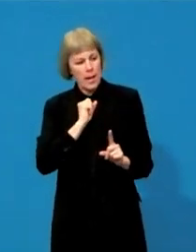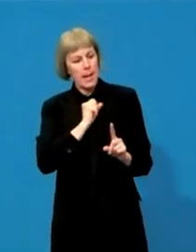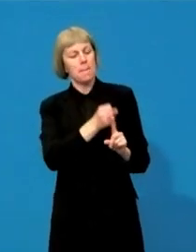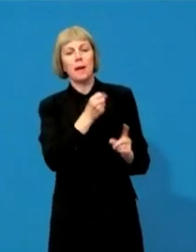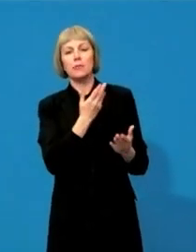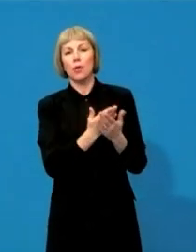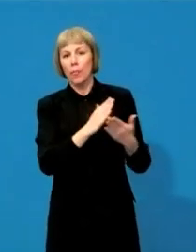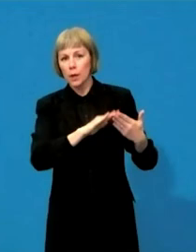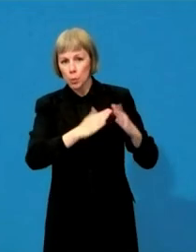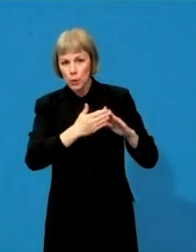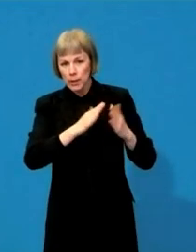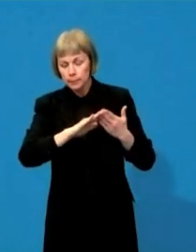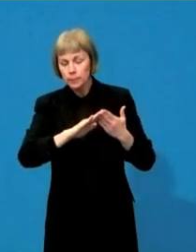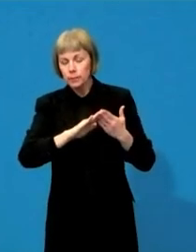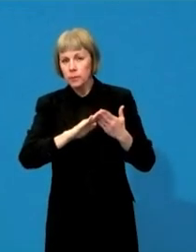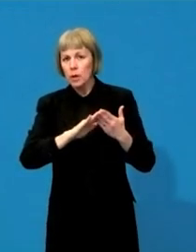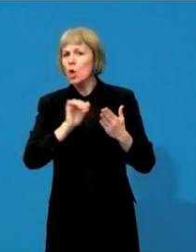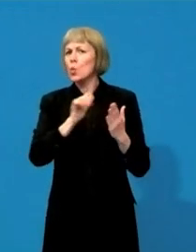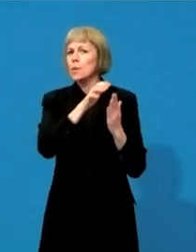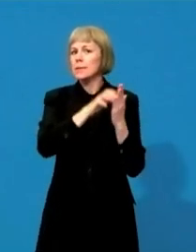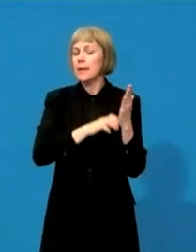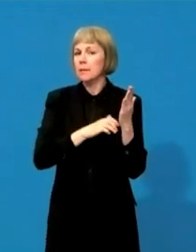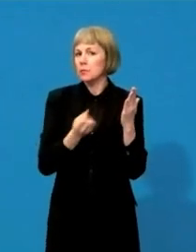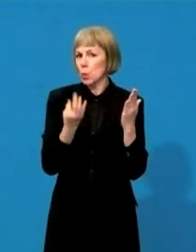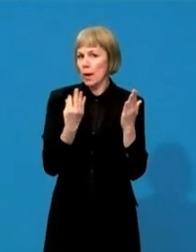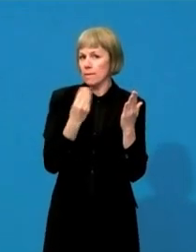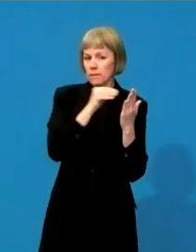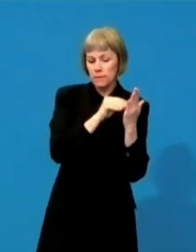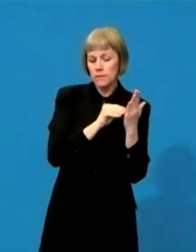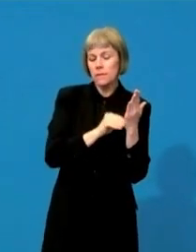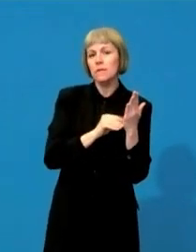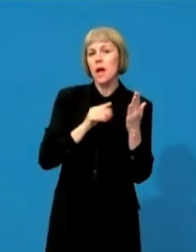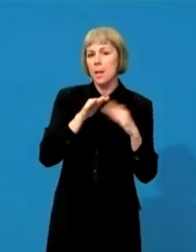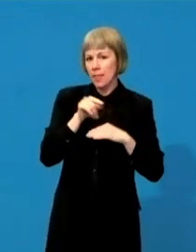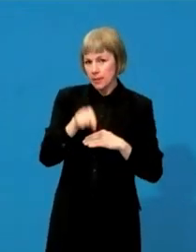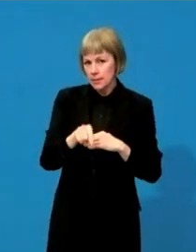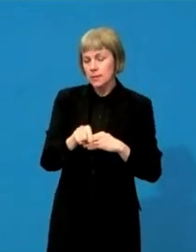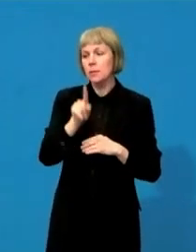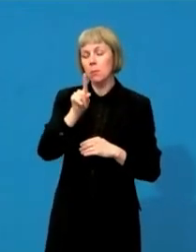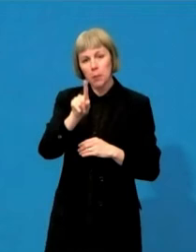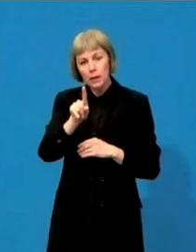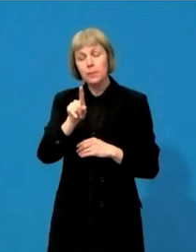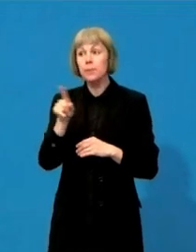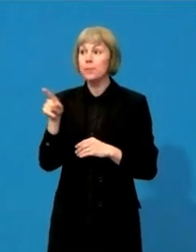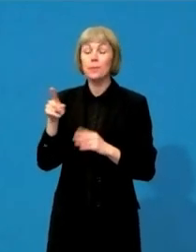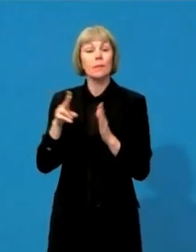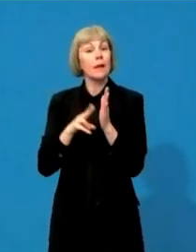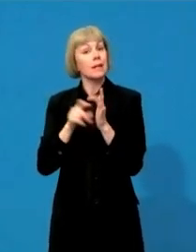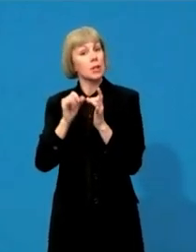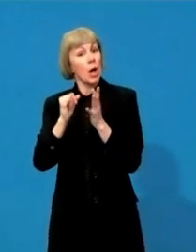It's not in your statement, but should the NDIS be giving particular considerations to